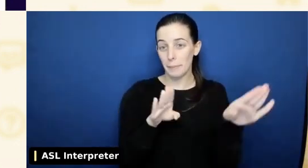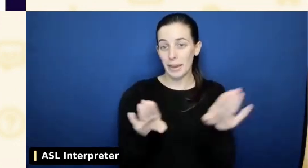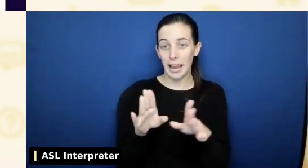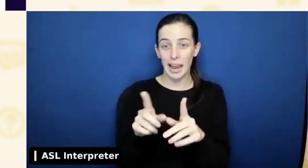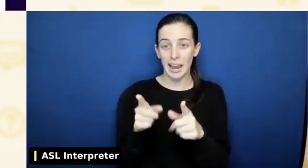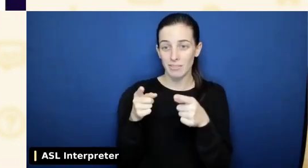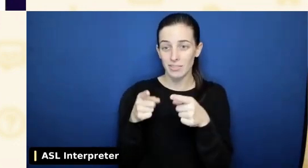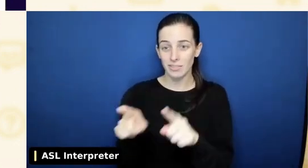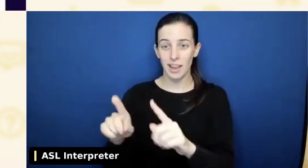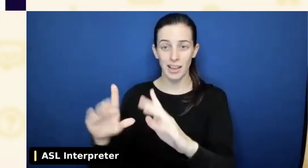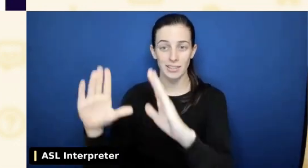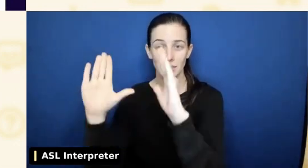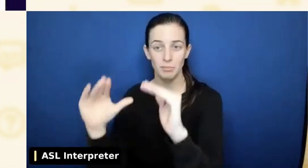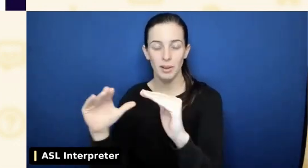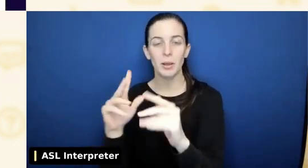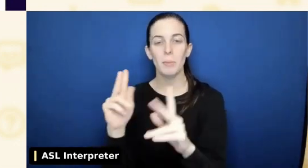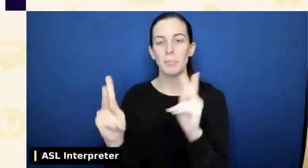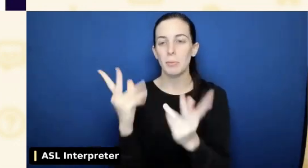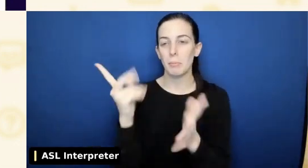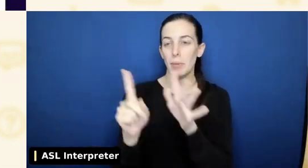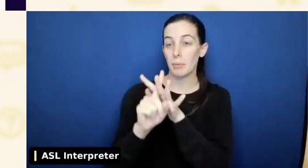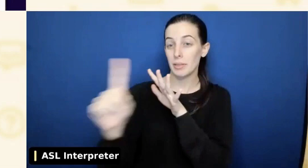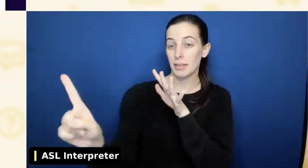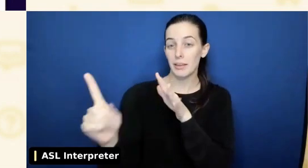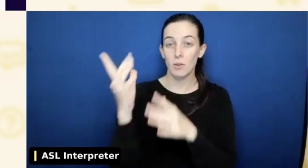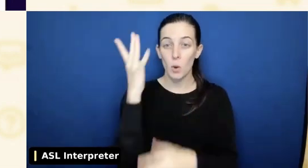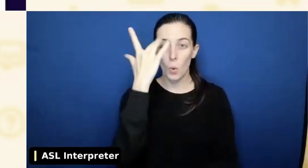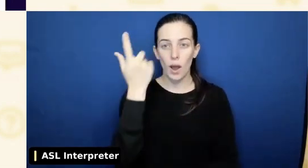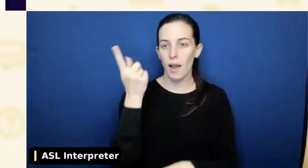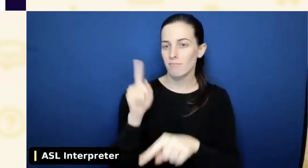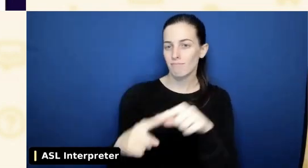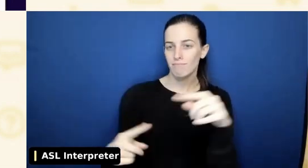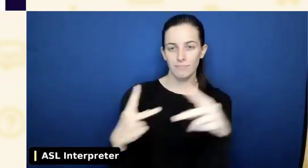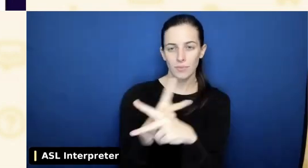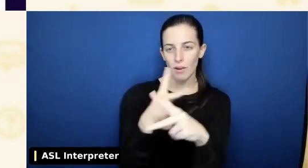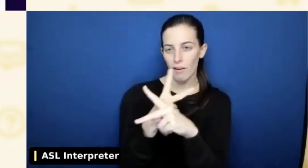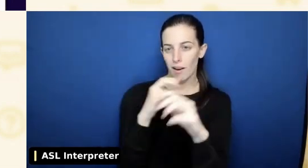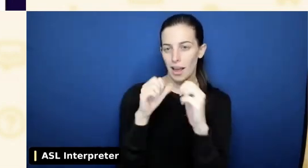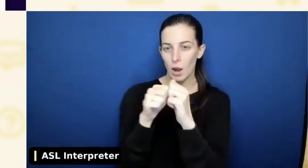because they can't figure out how to submit form. Use error messages for that.